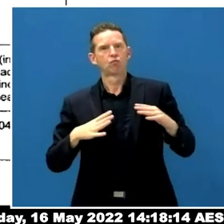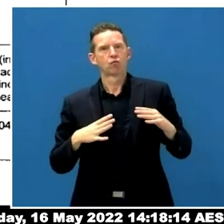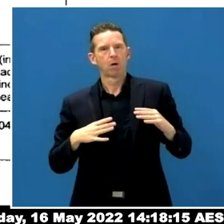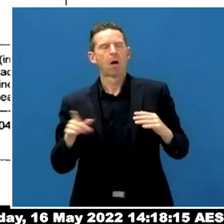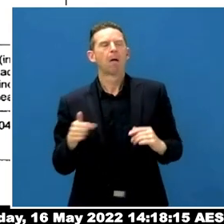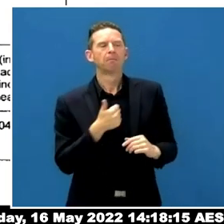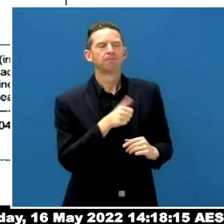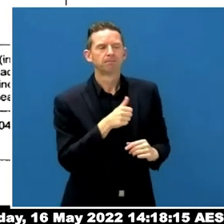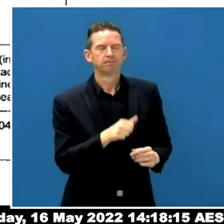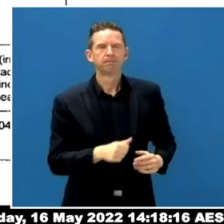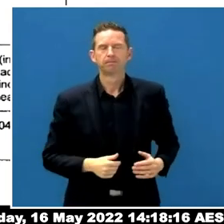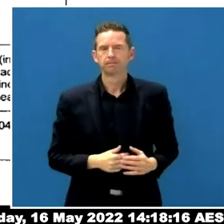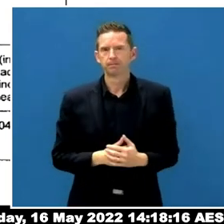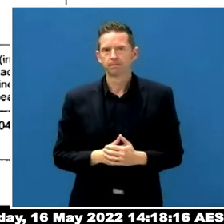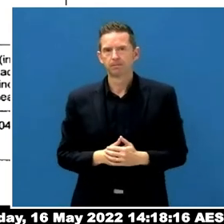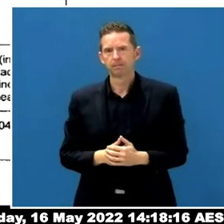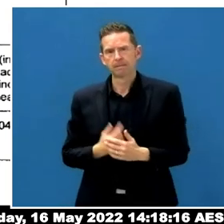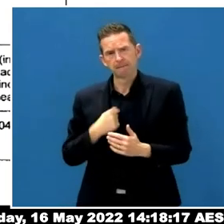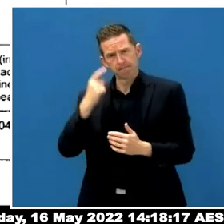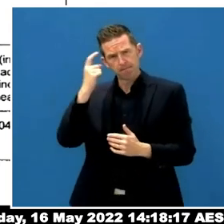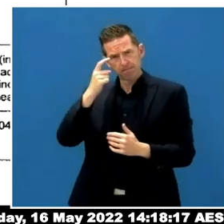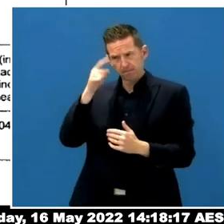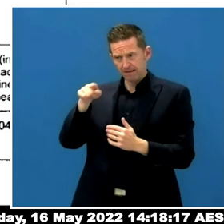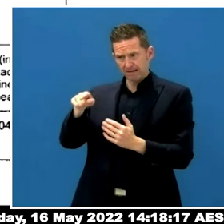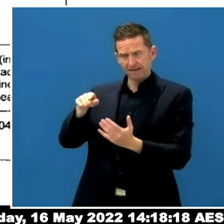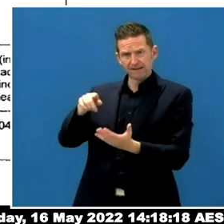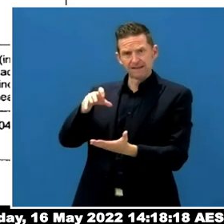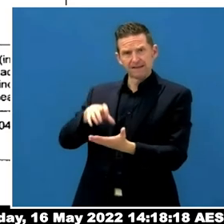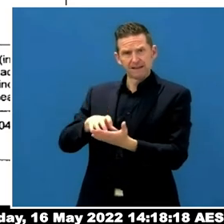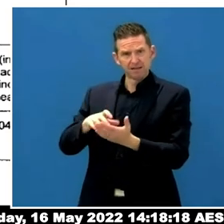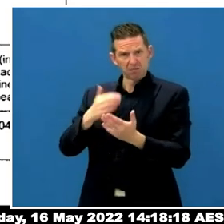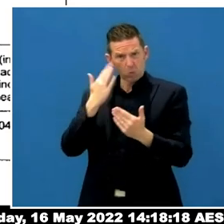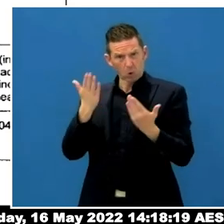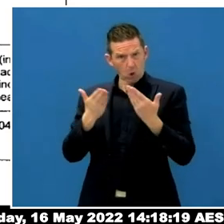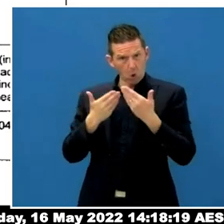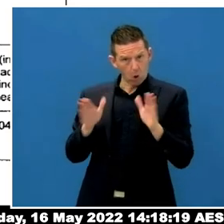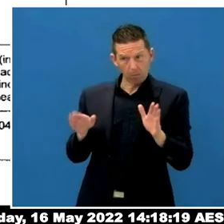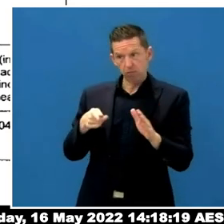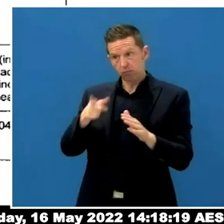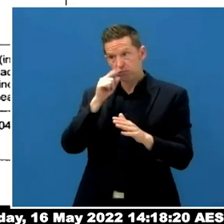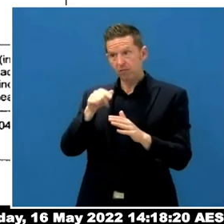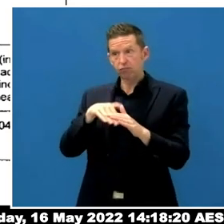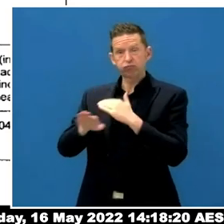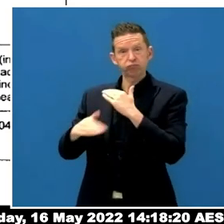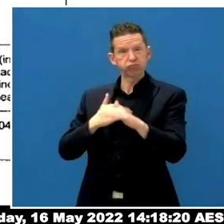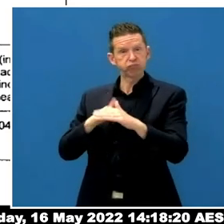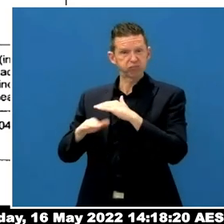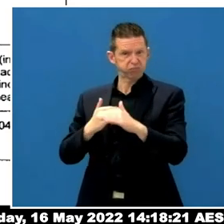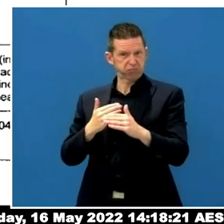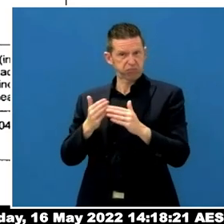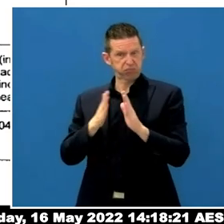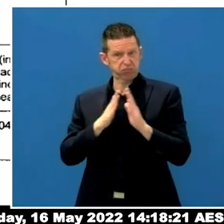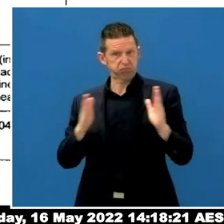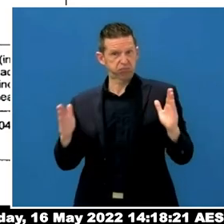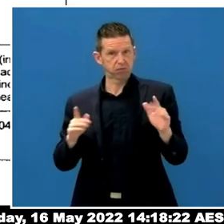Was the centre always open and available for him throughout a year, let's say this year, 2019, 2020, from your memory?